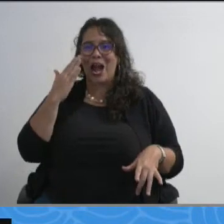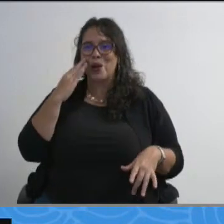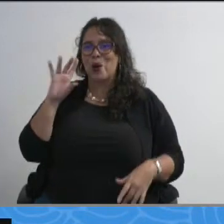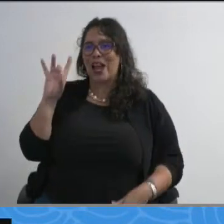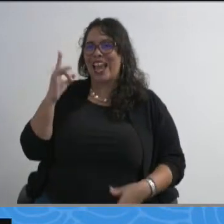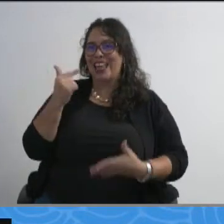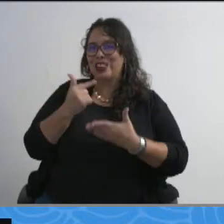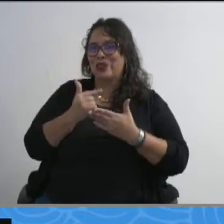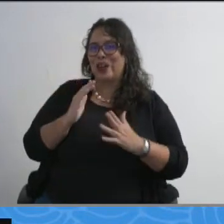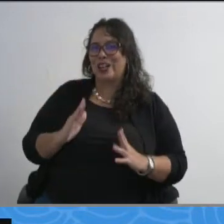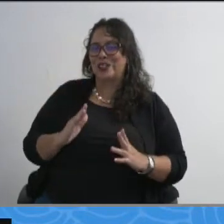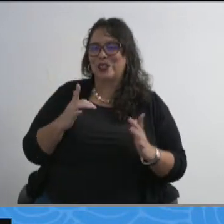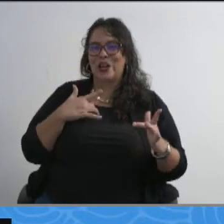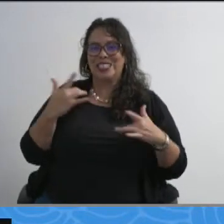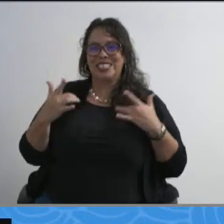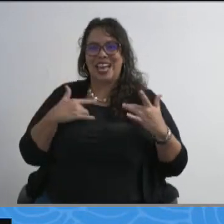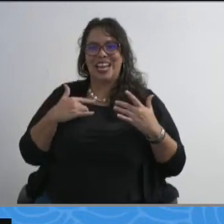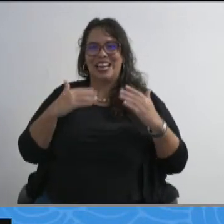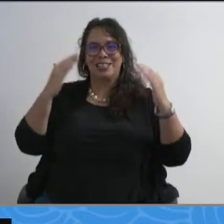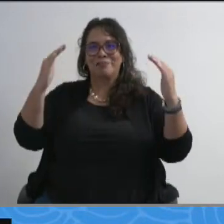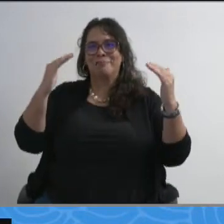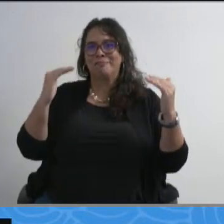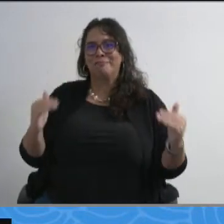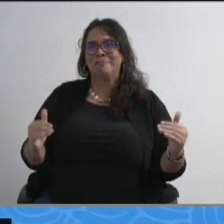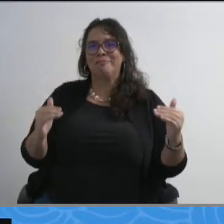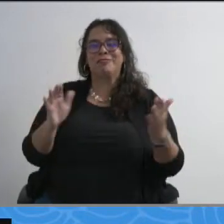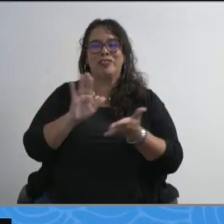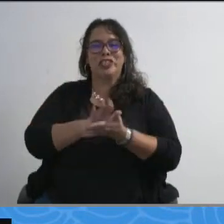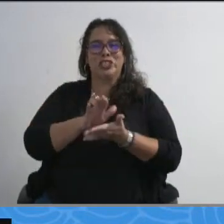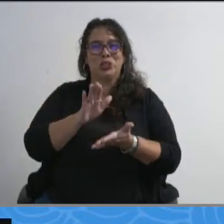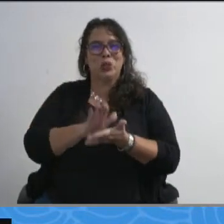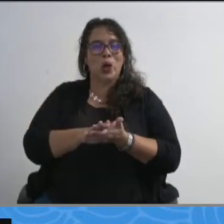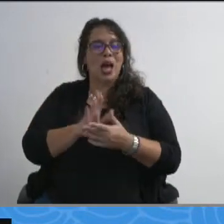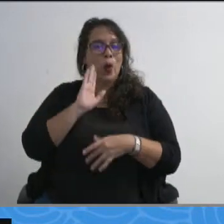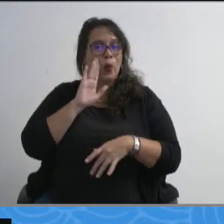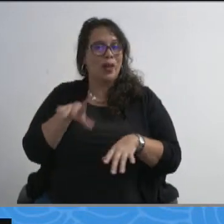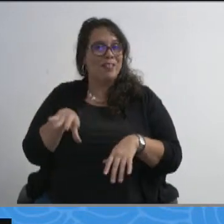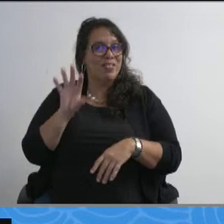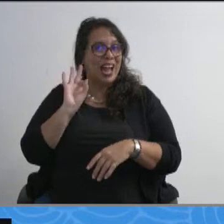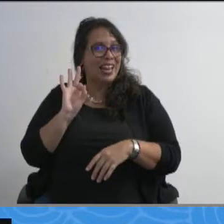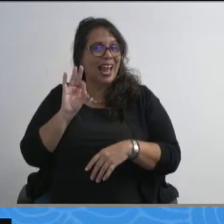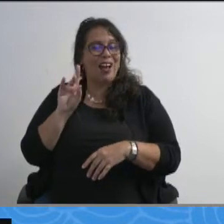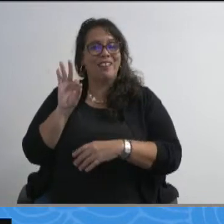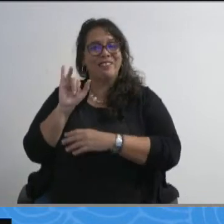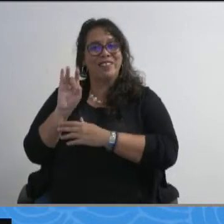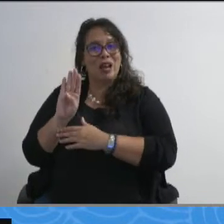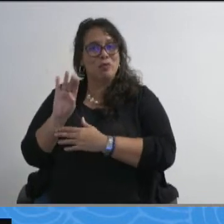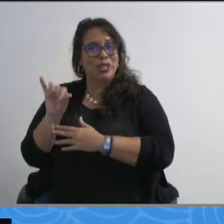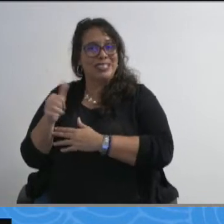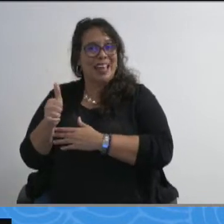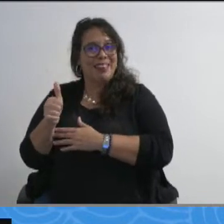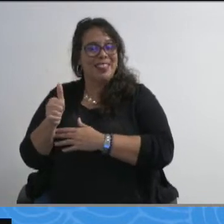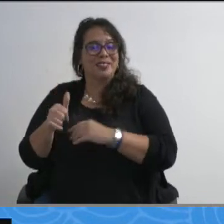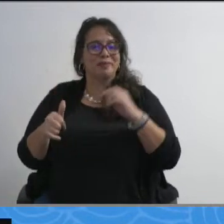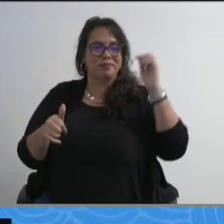for that next step and that next phase of school. And they will find out on February 10th of their high school placement for next year.